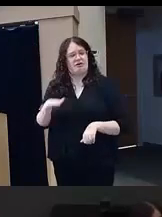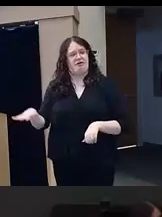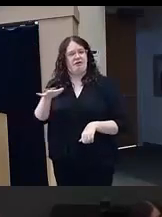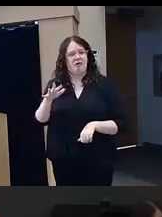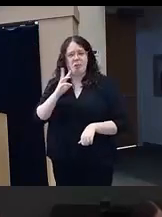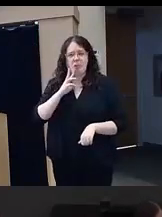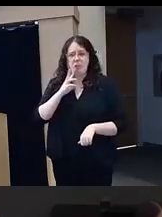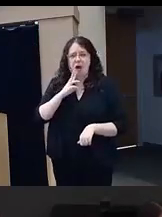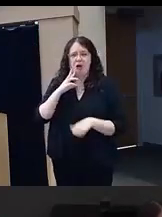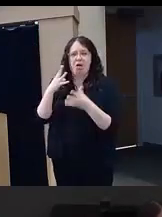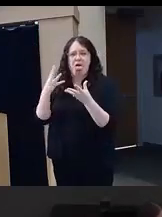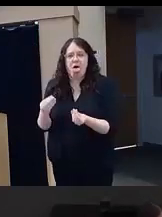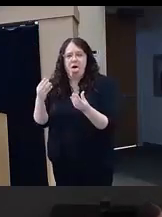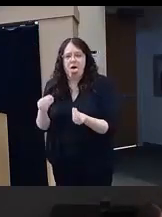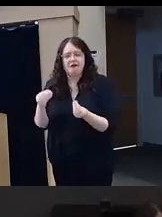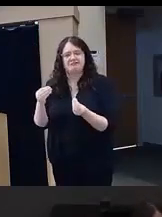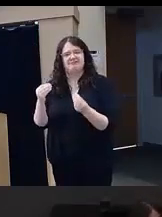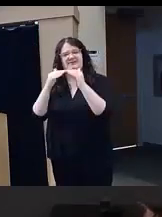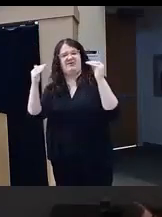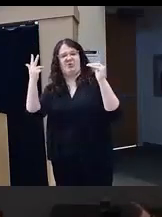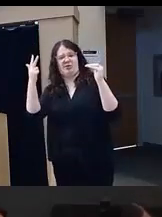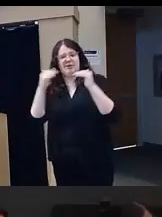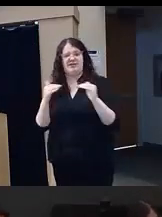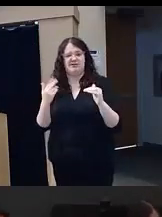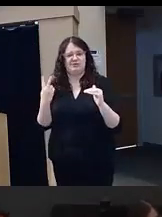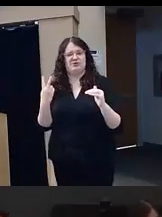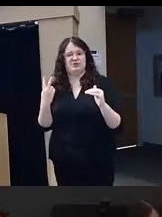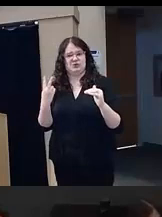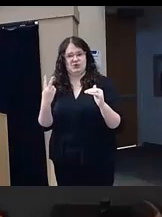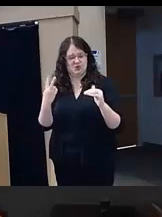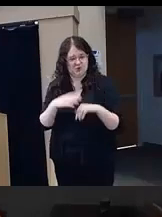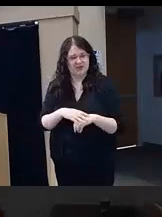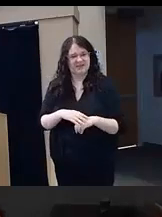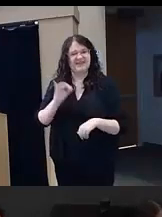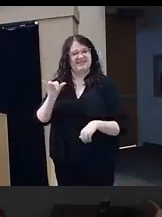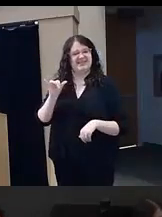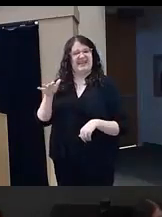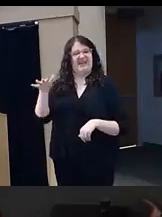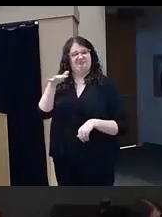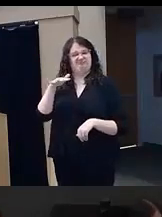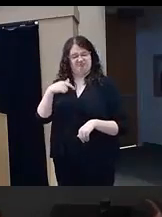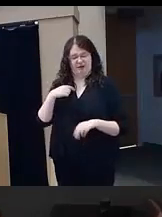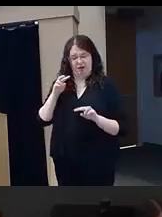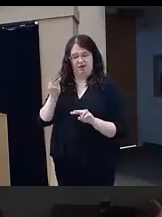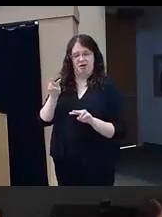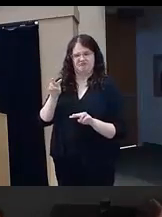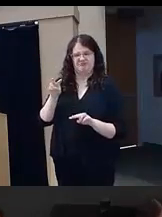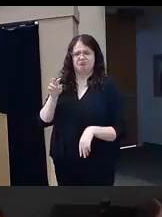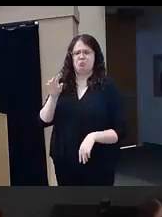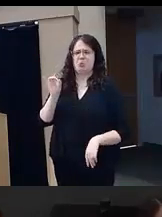and three ninety two hundred and a lot of them is 290 200 I was really hurt is the right word